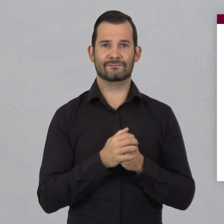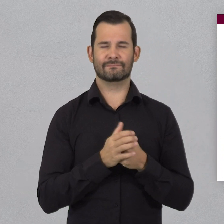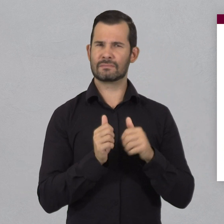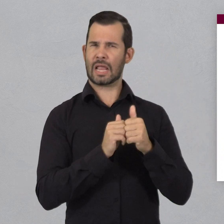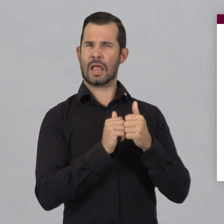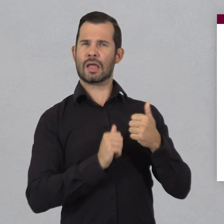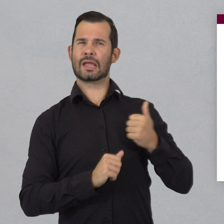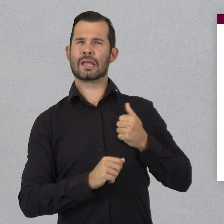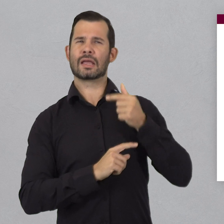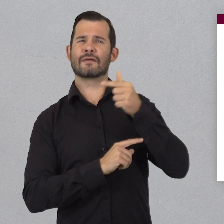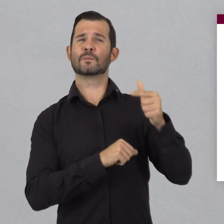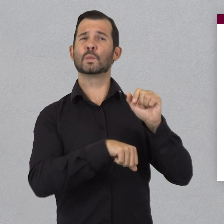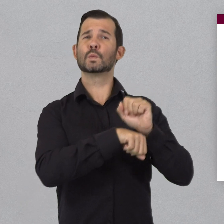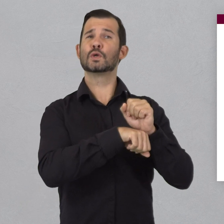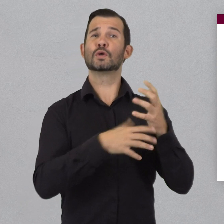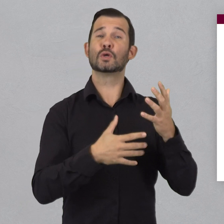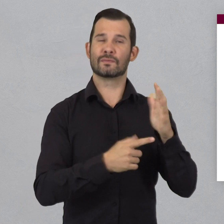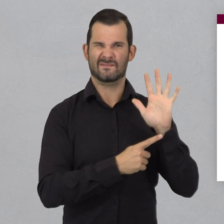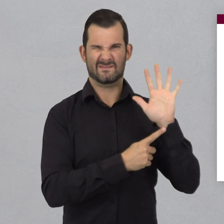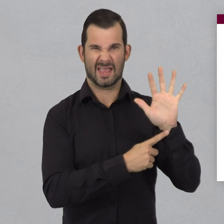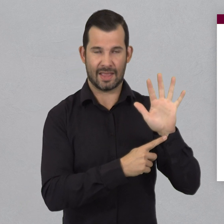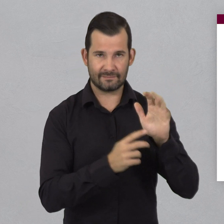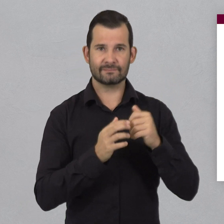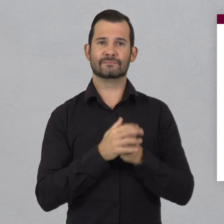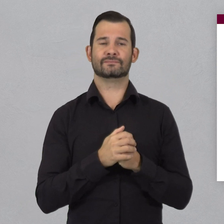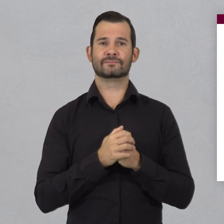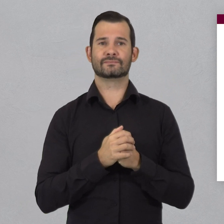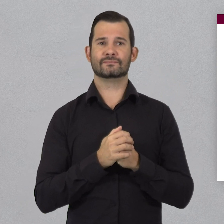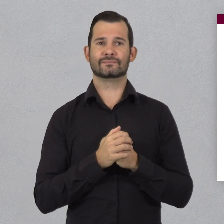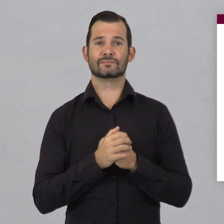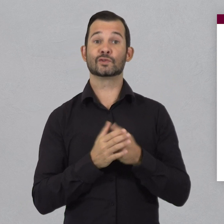How the Canadian government works 5